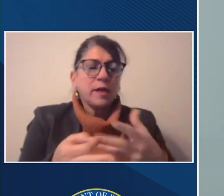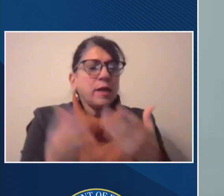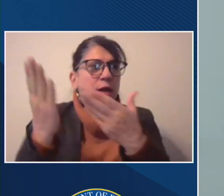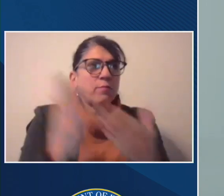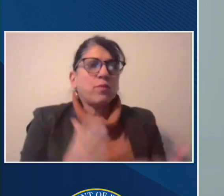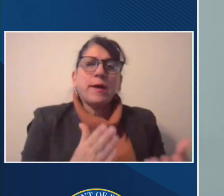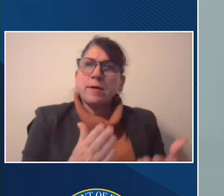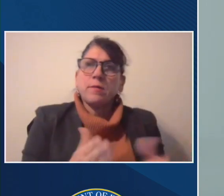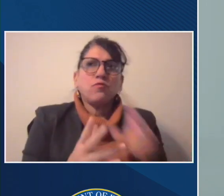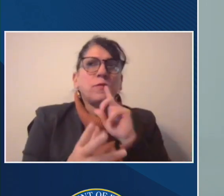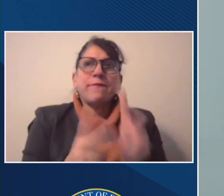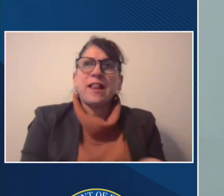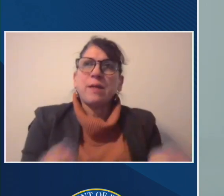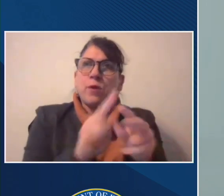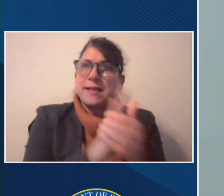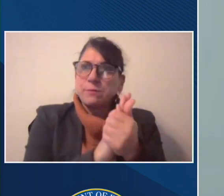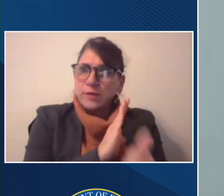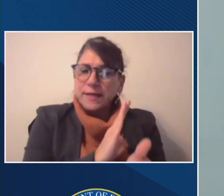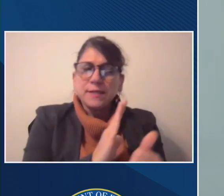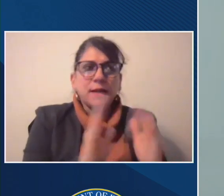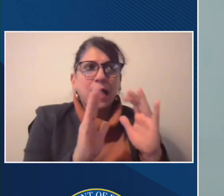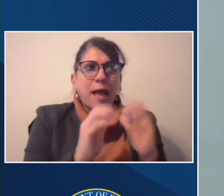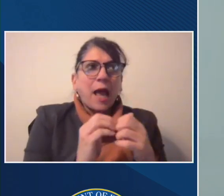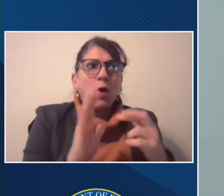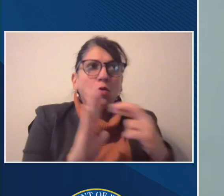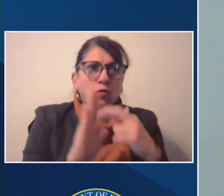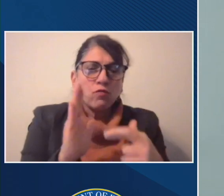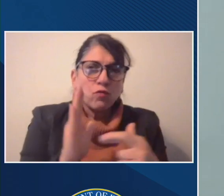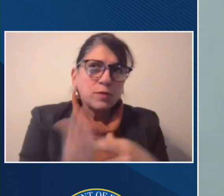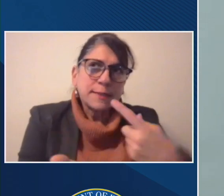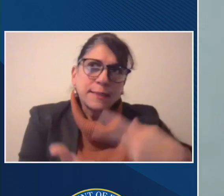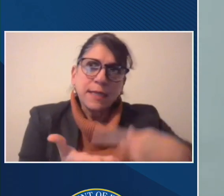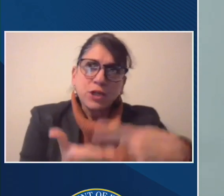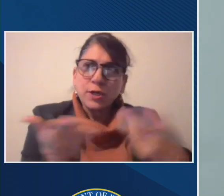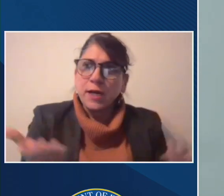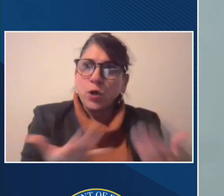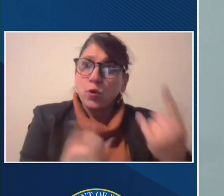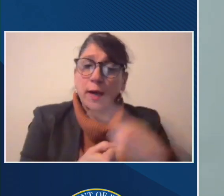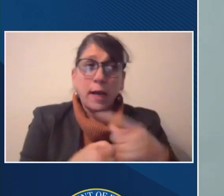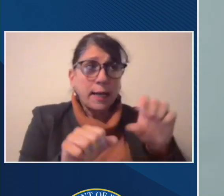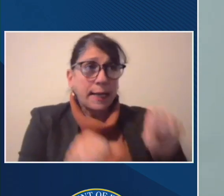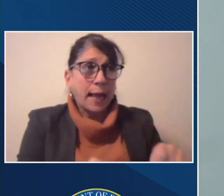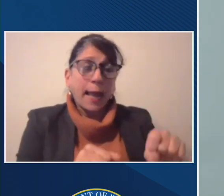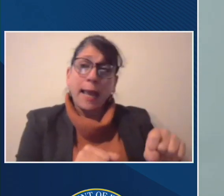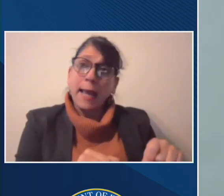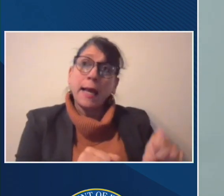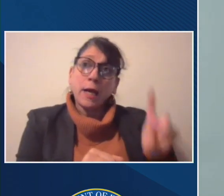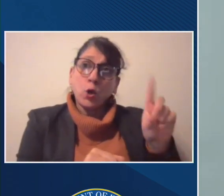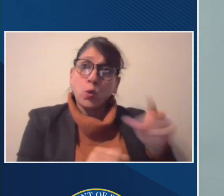including expertise on how the rules that are under discussion here today can and do impact communities of color.